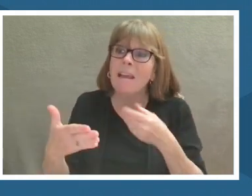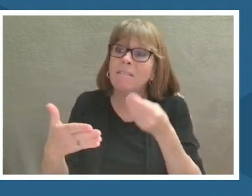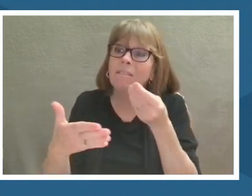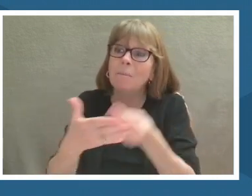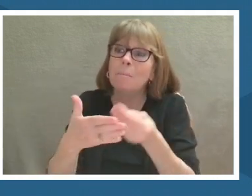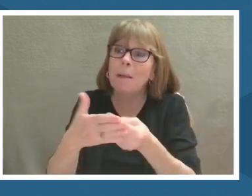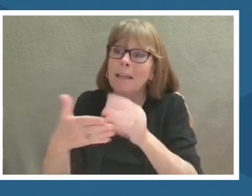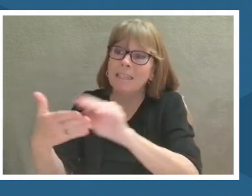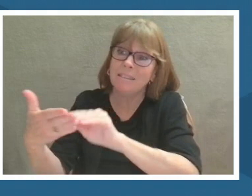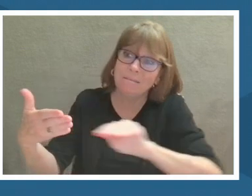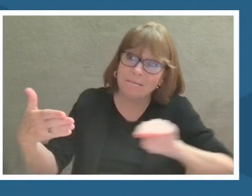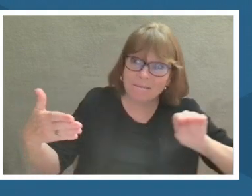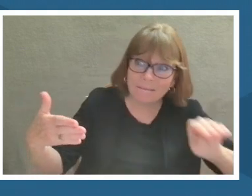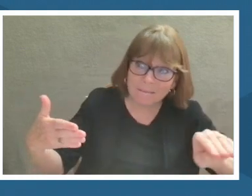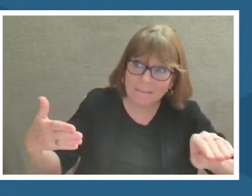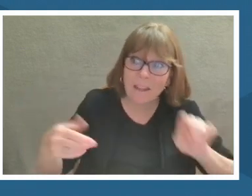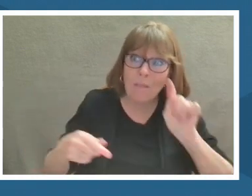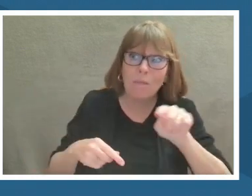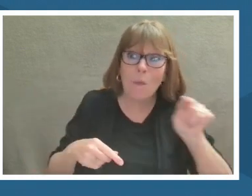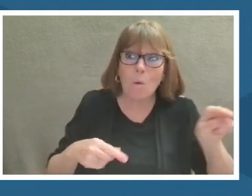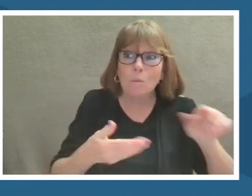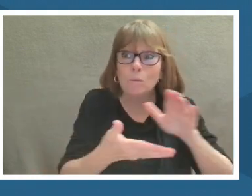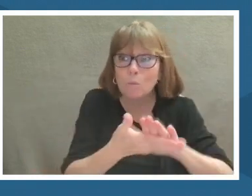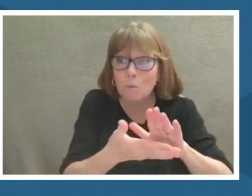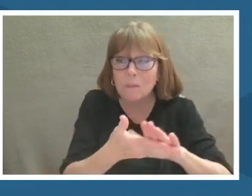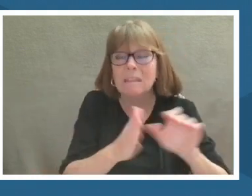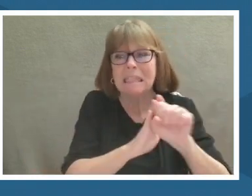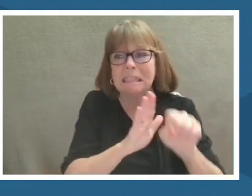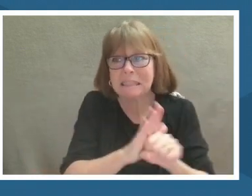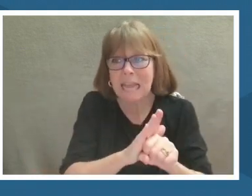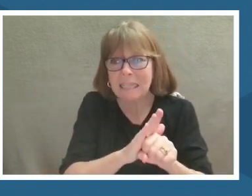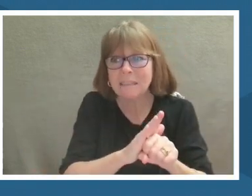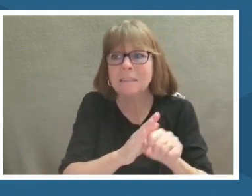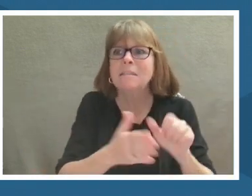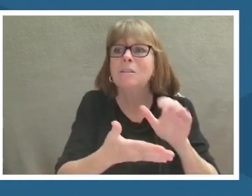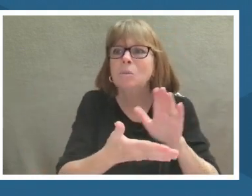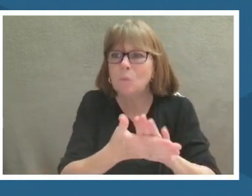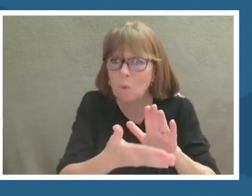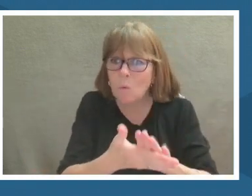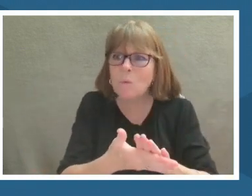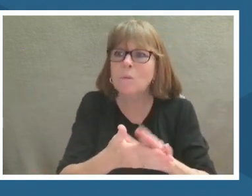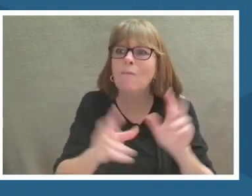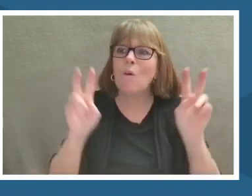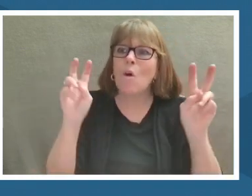the schools and states and schools to